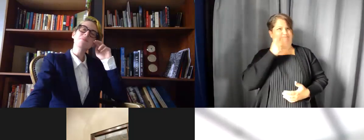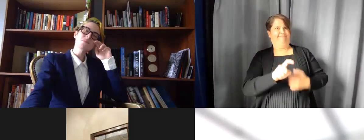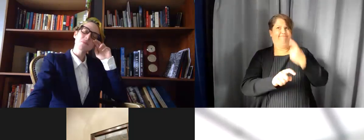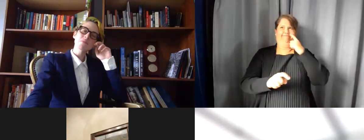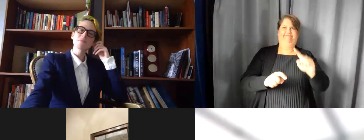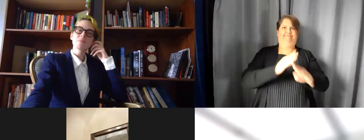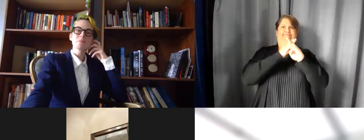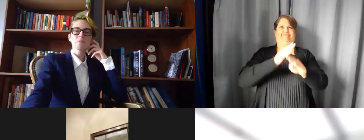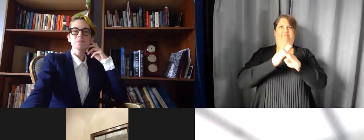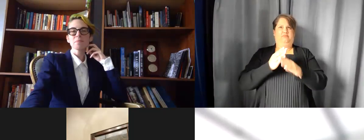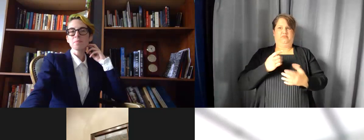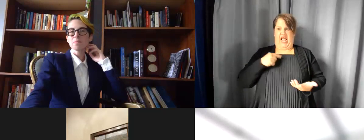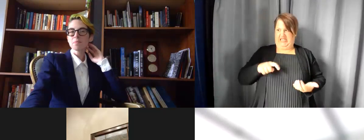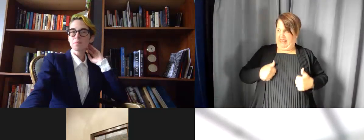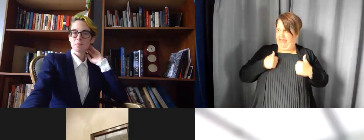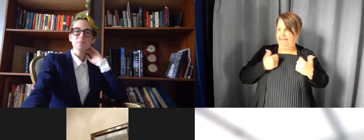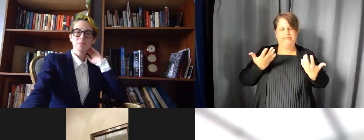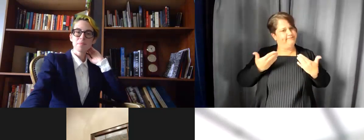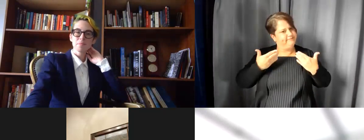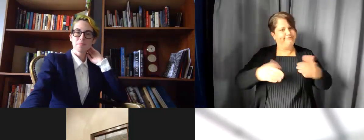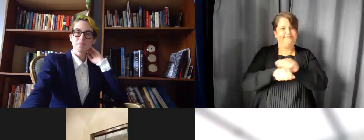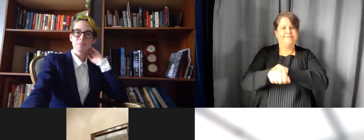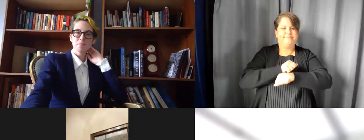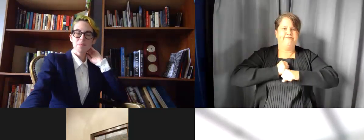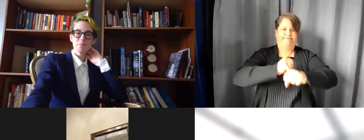Jordan Radford: worker life. She had to